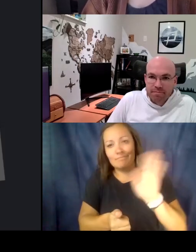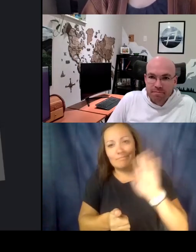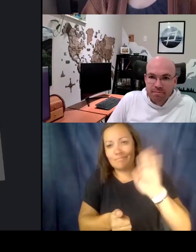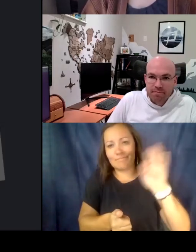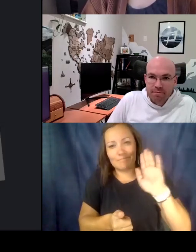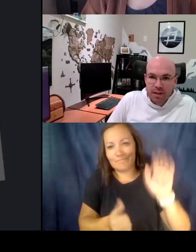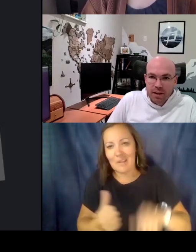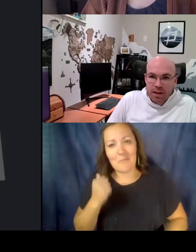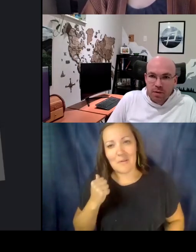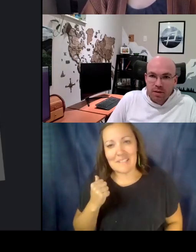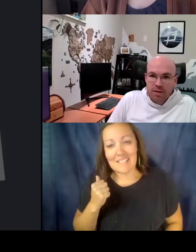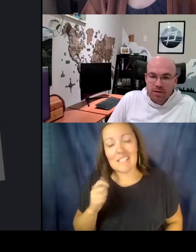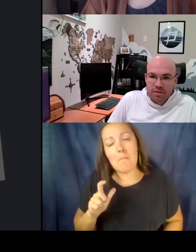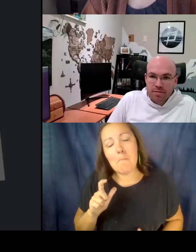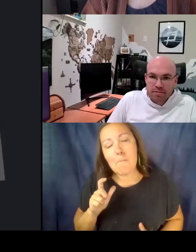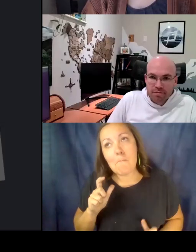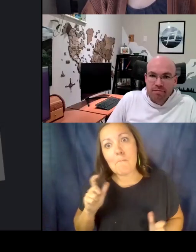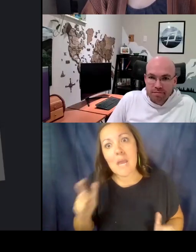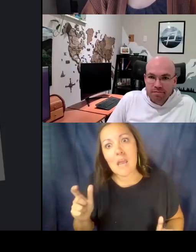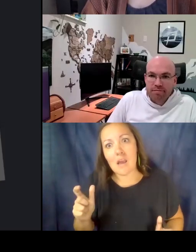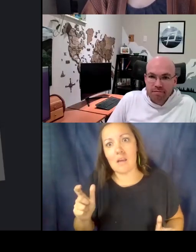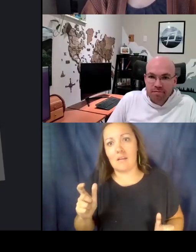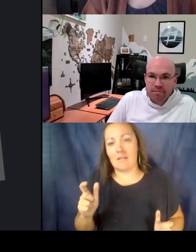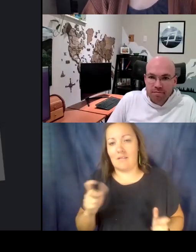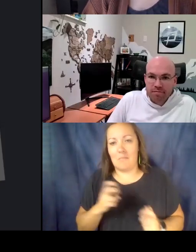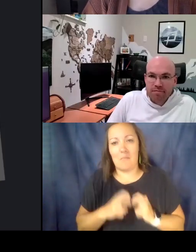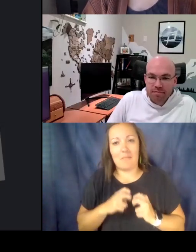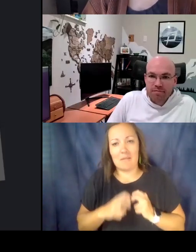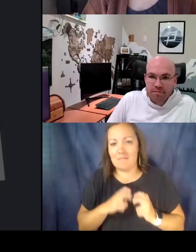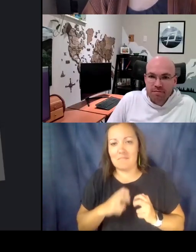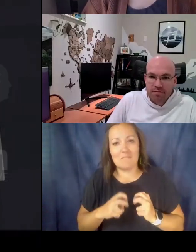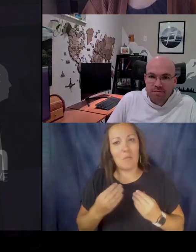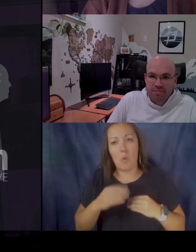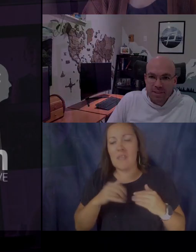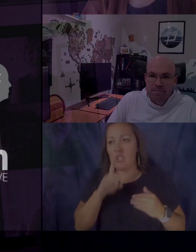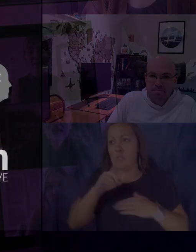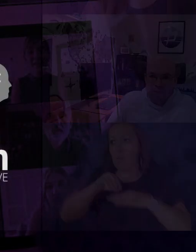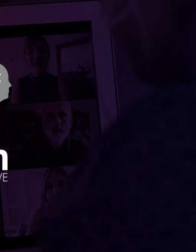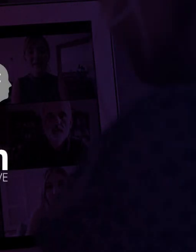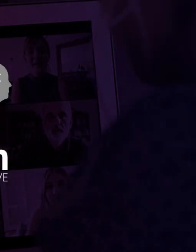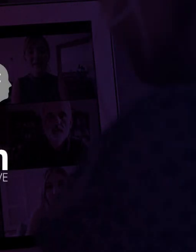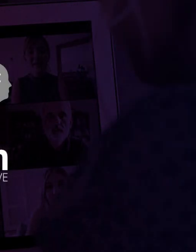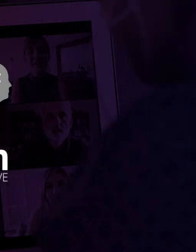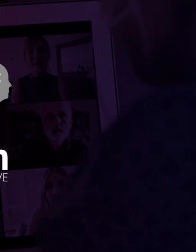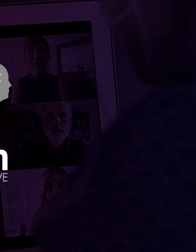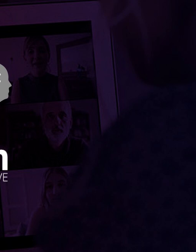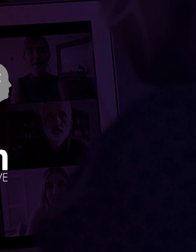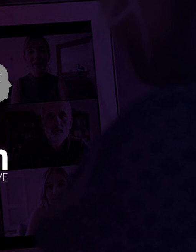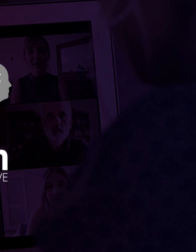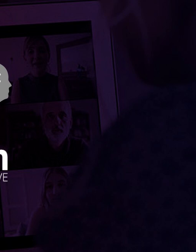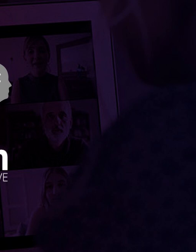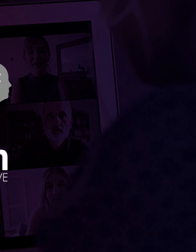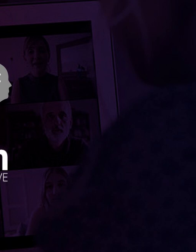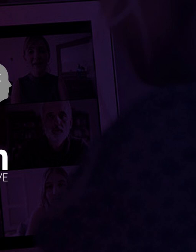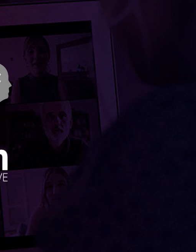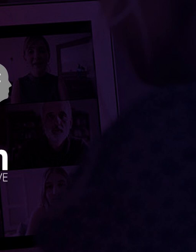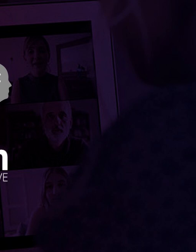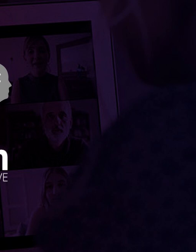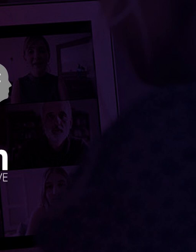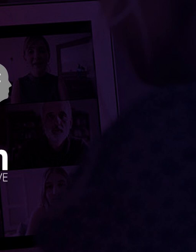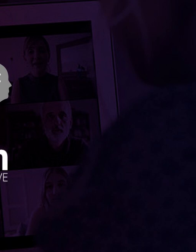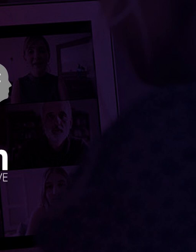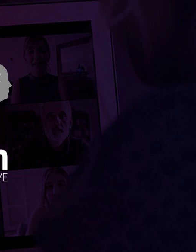bigger problem than just even getting people to think about accessibility.